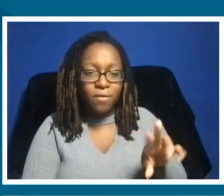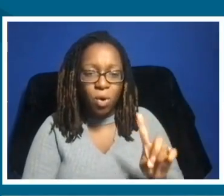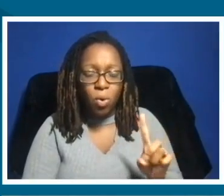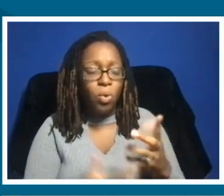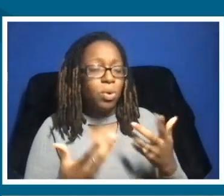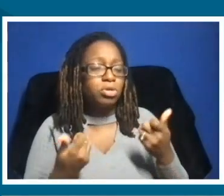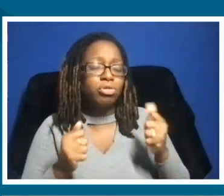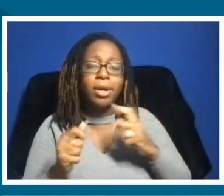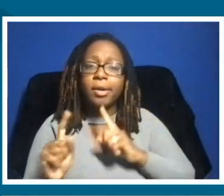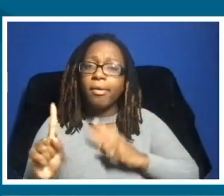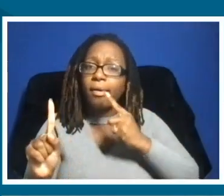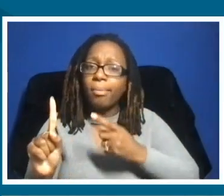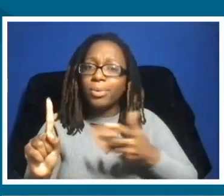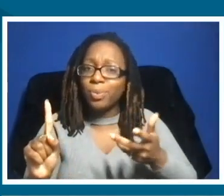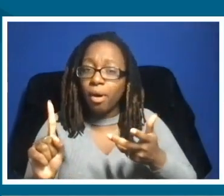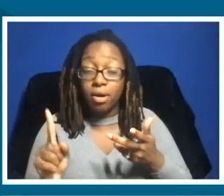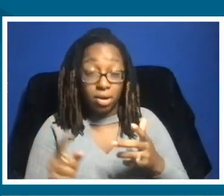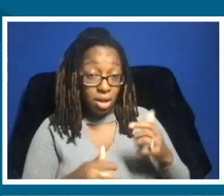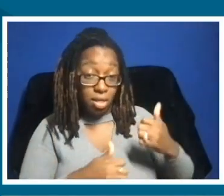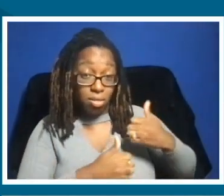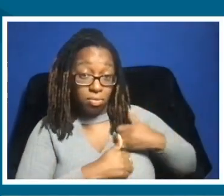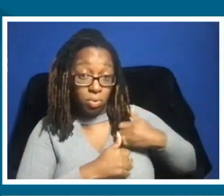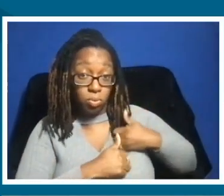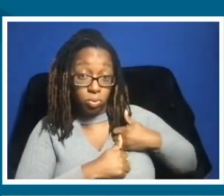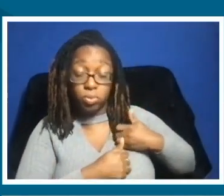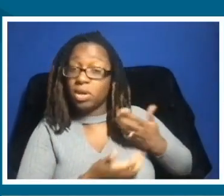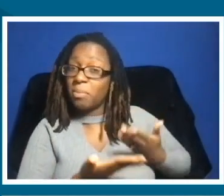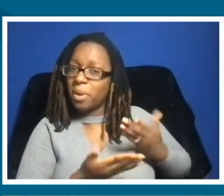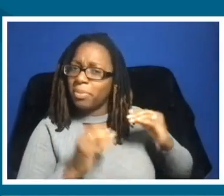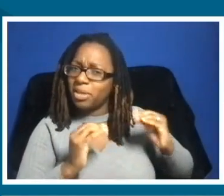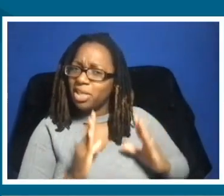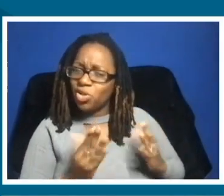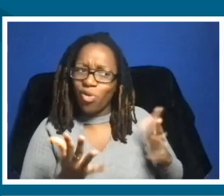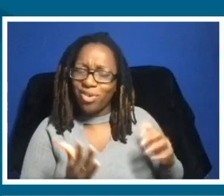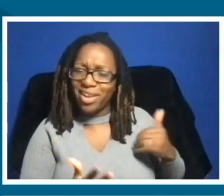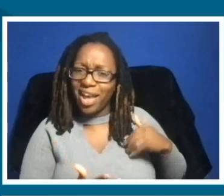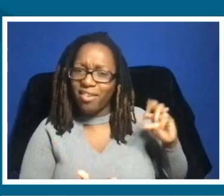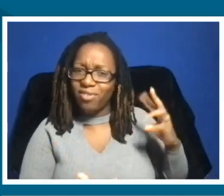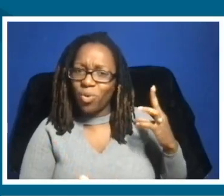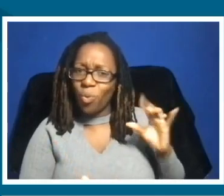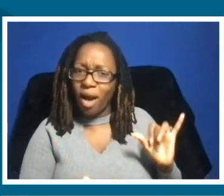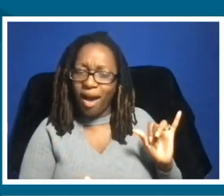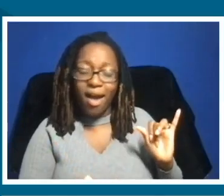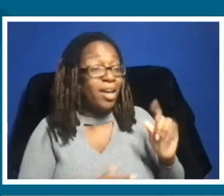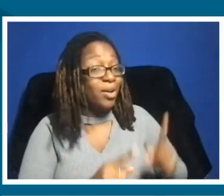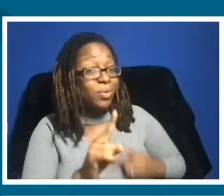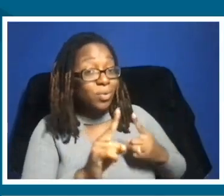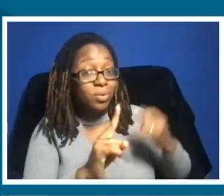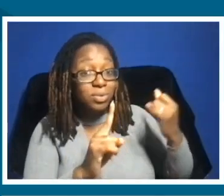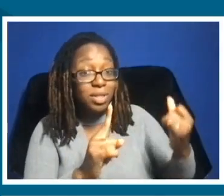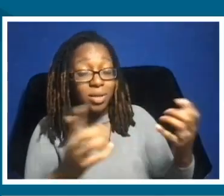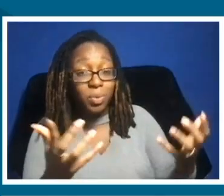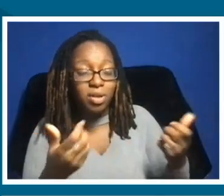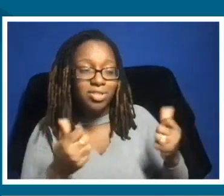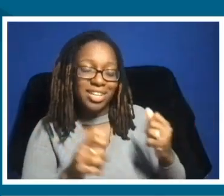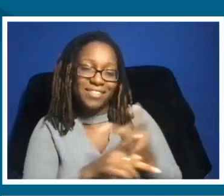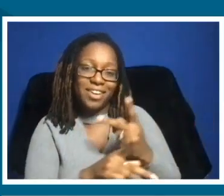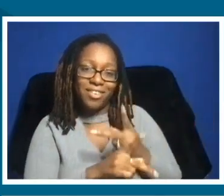have been that the teacher has that why already and says like our goal today is